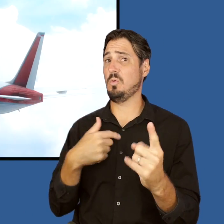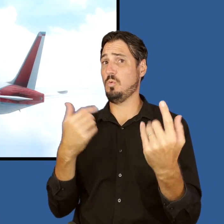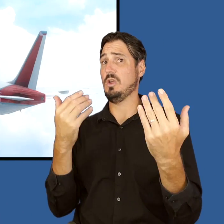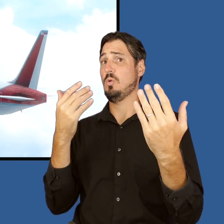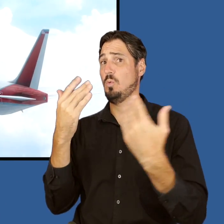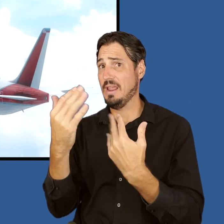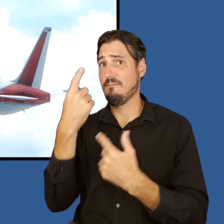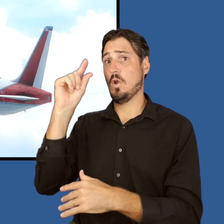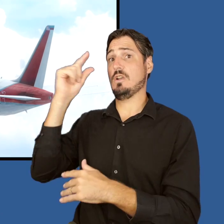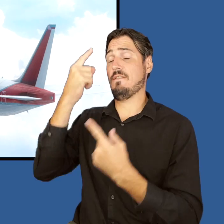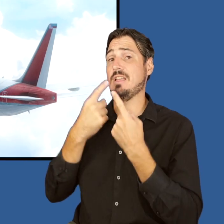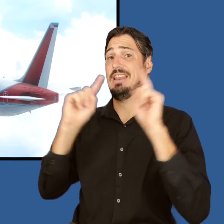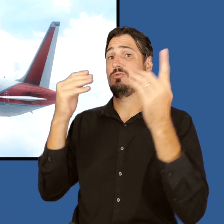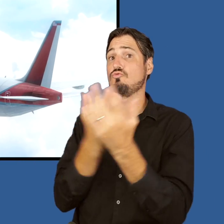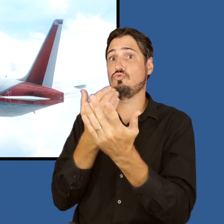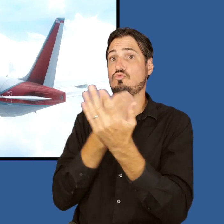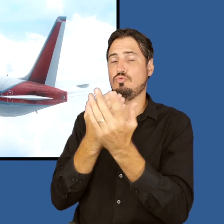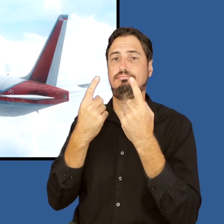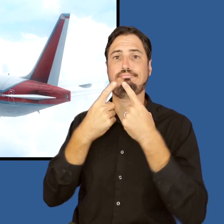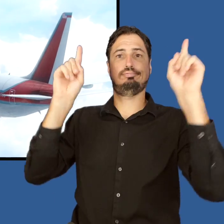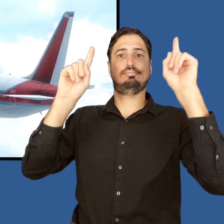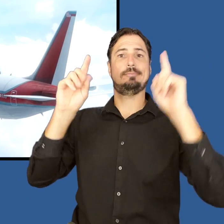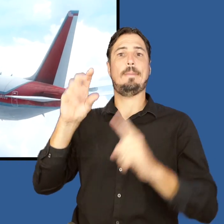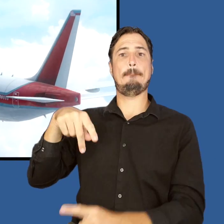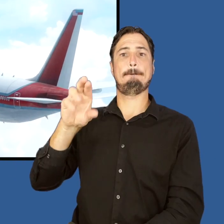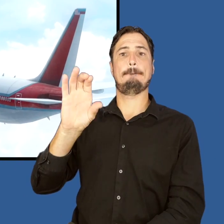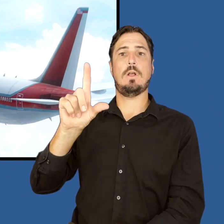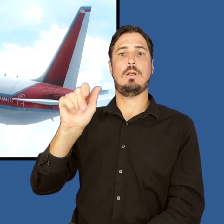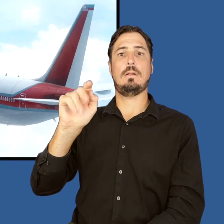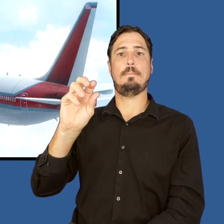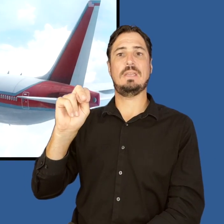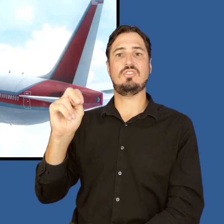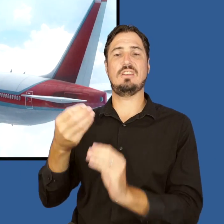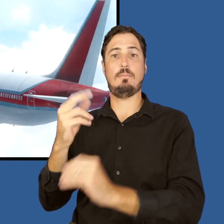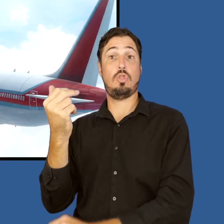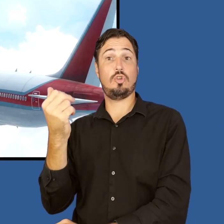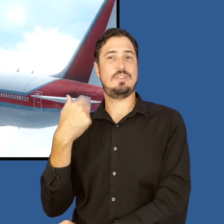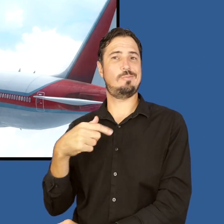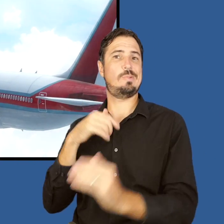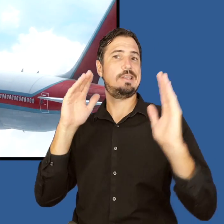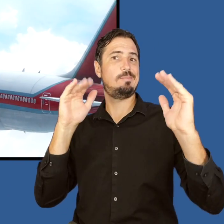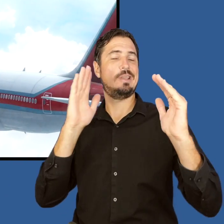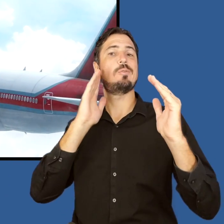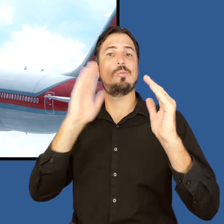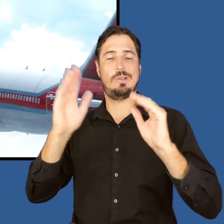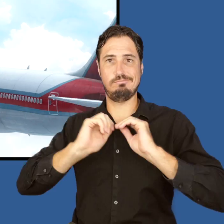Governor’s next Emergency Proclamation 13, which we anticipate will be signed and published soon